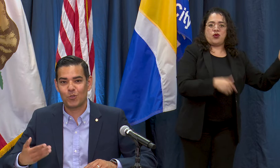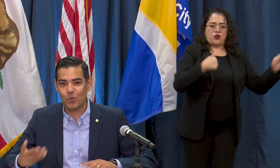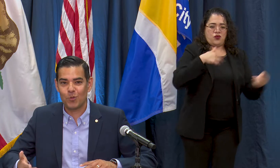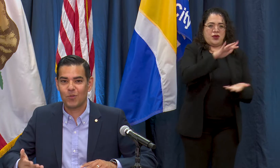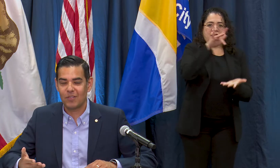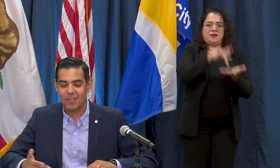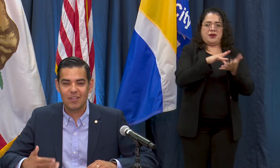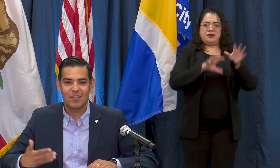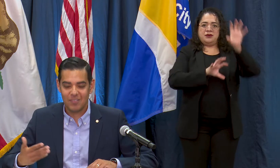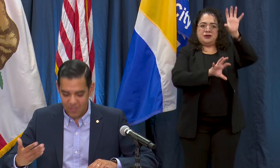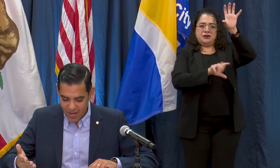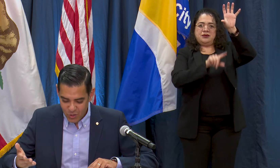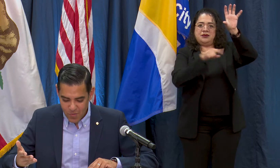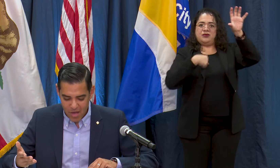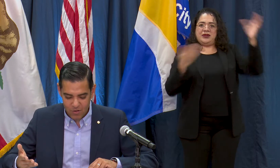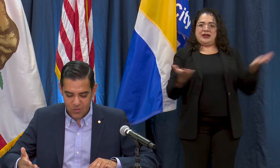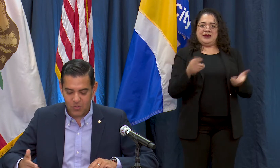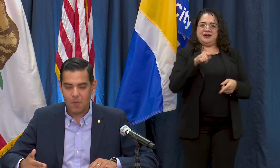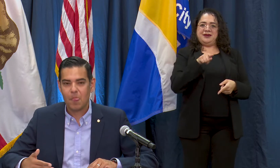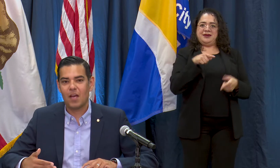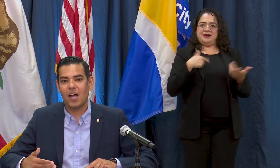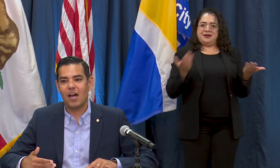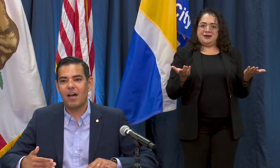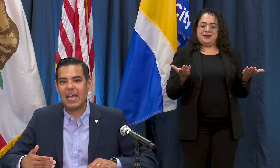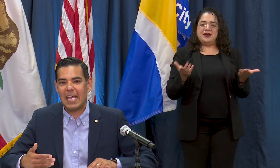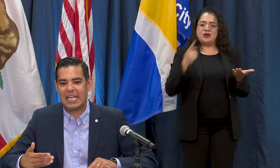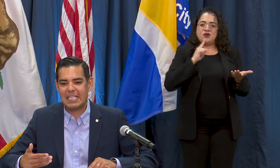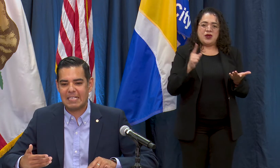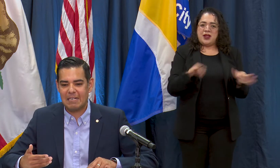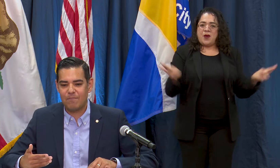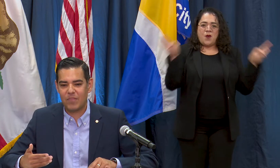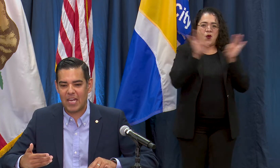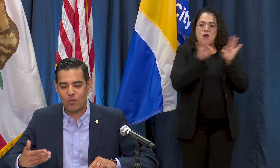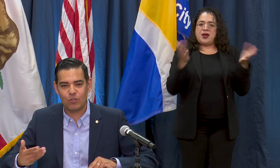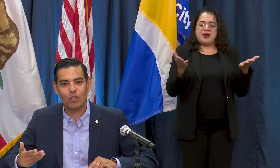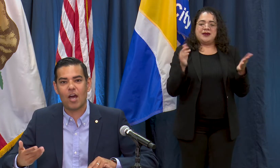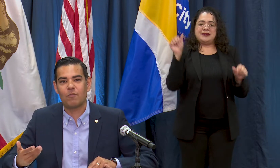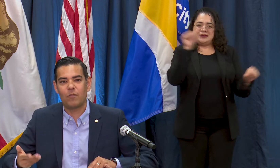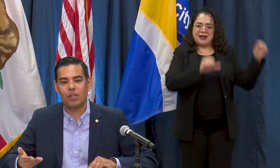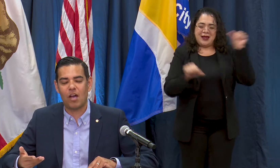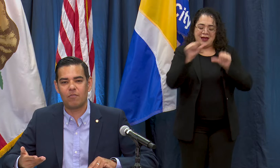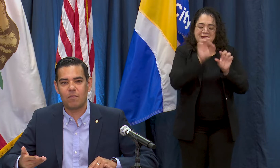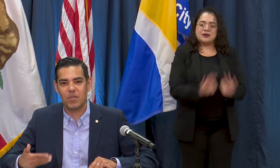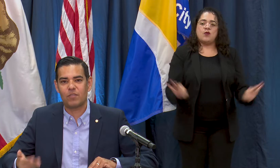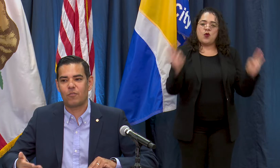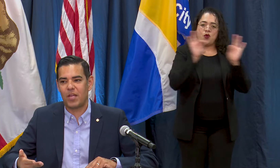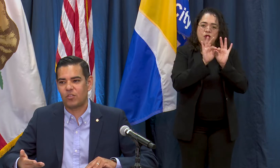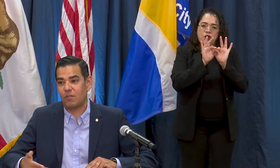truth, science matters, and I know there's a lot of misinformation and